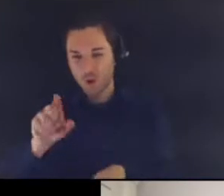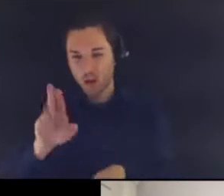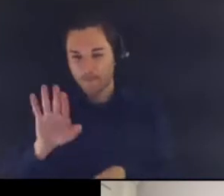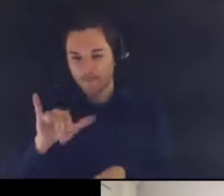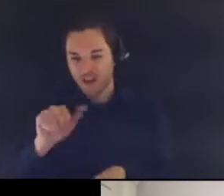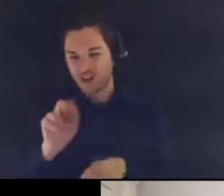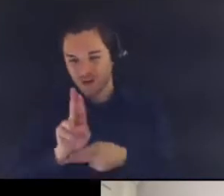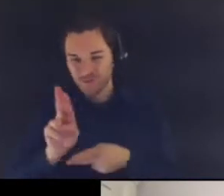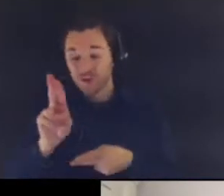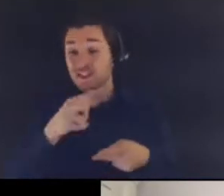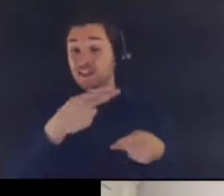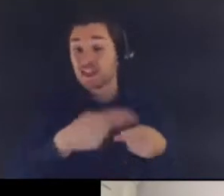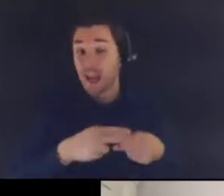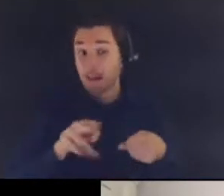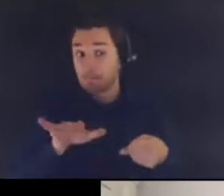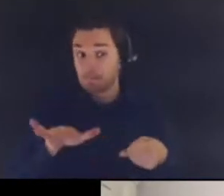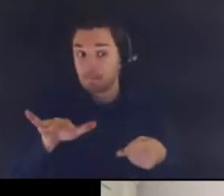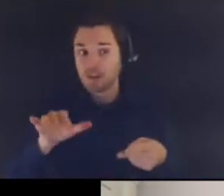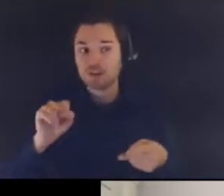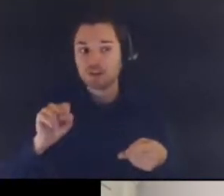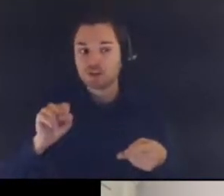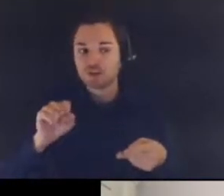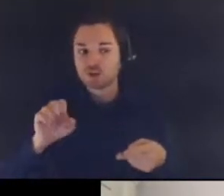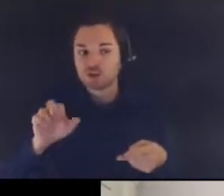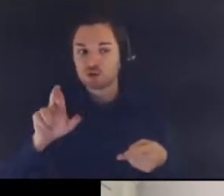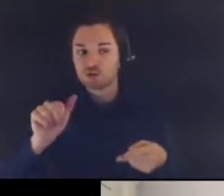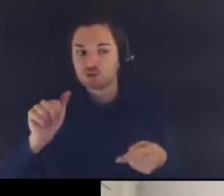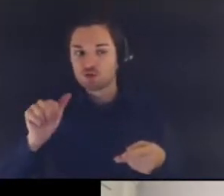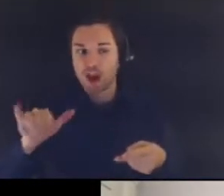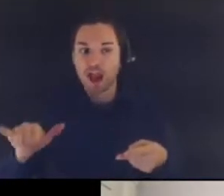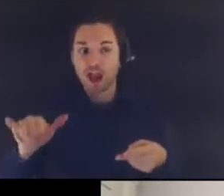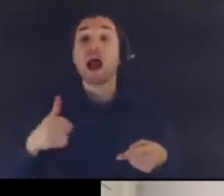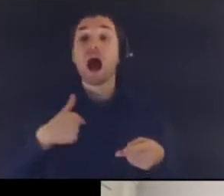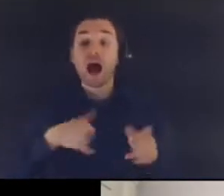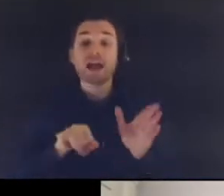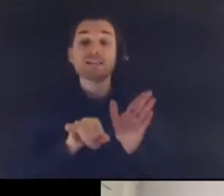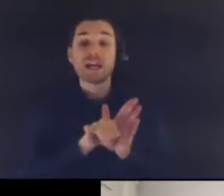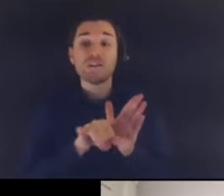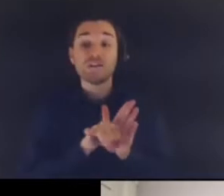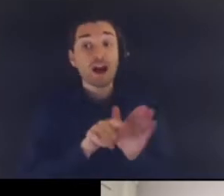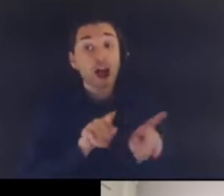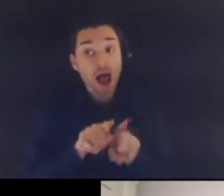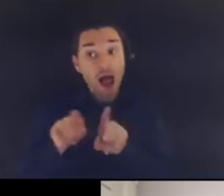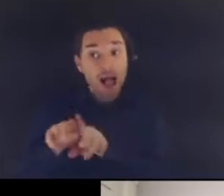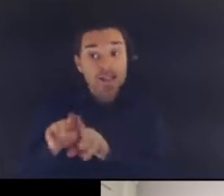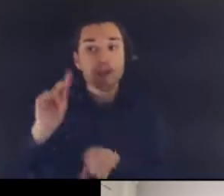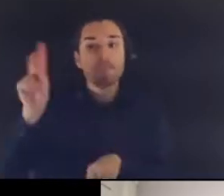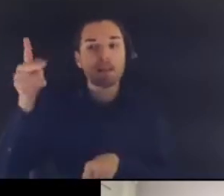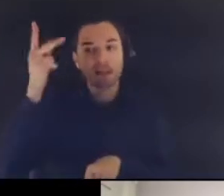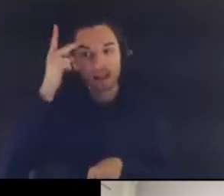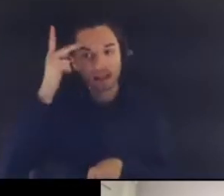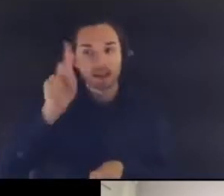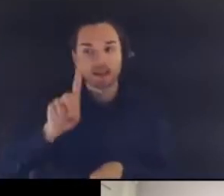as politically disabled which means that I not only am proud of my disability, but I